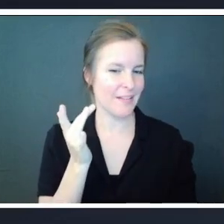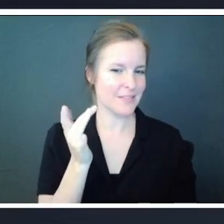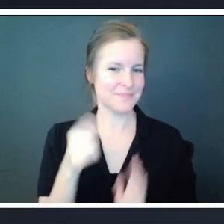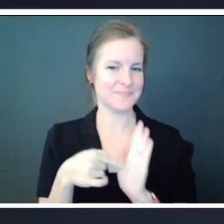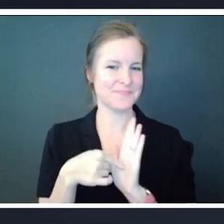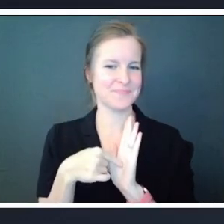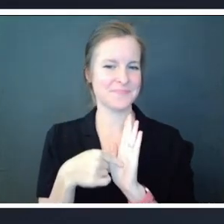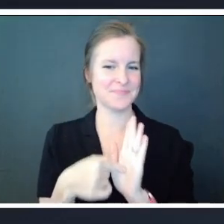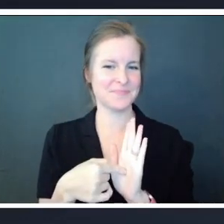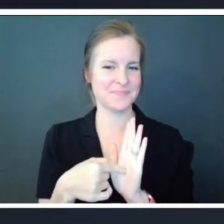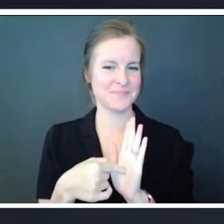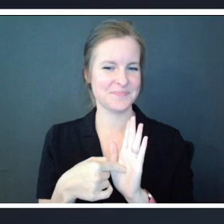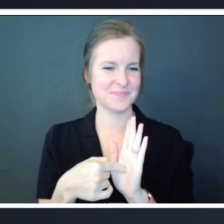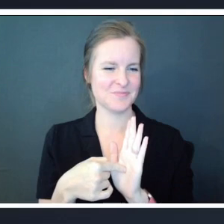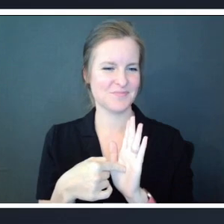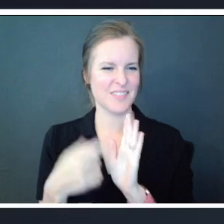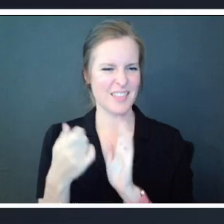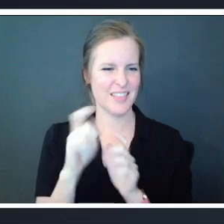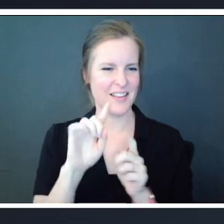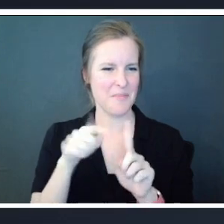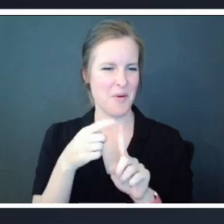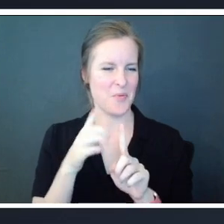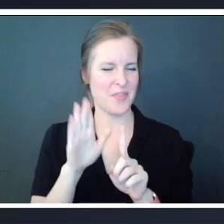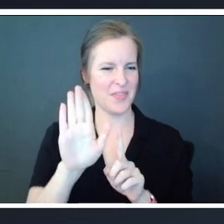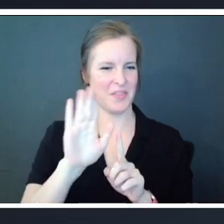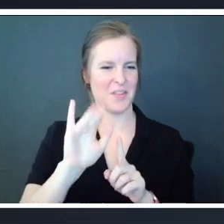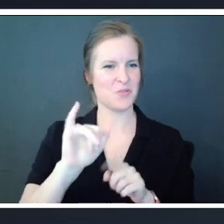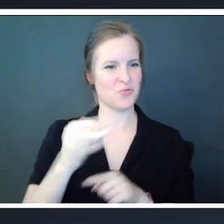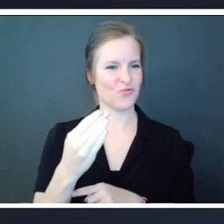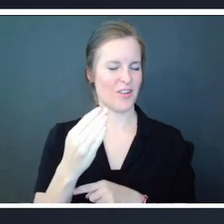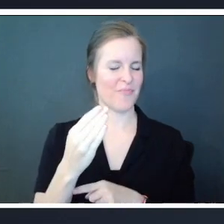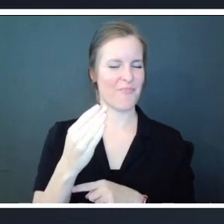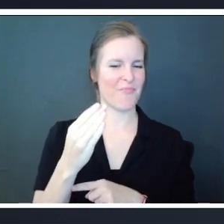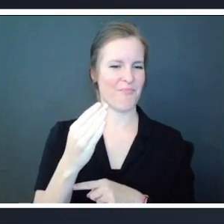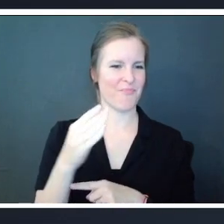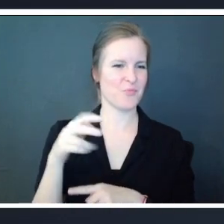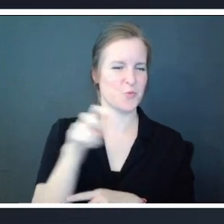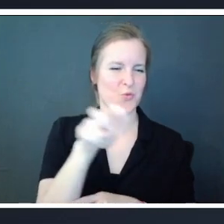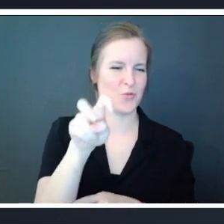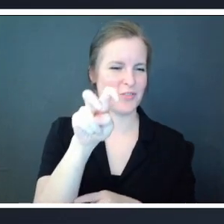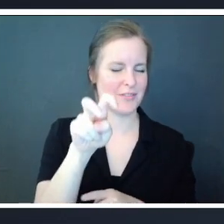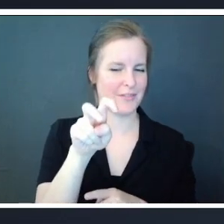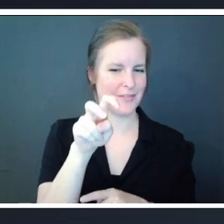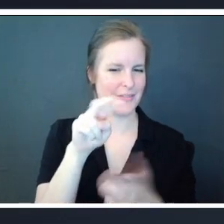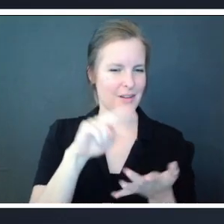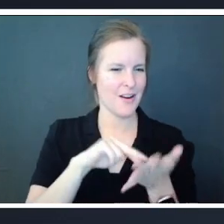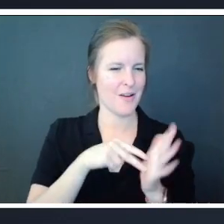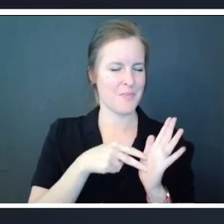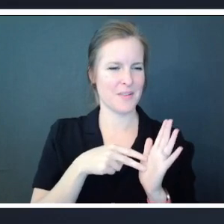their career journeys. So, we ask our staff, how did they get interested into this field,